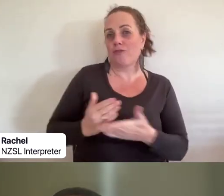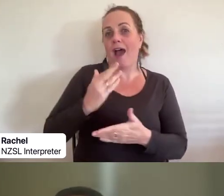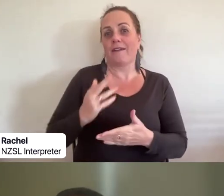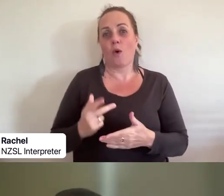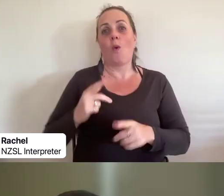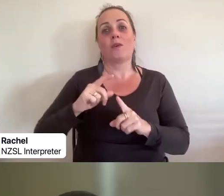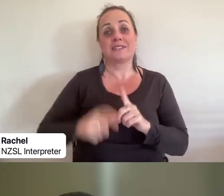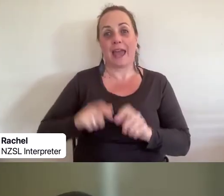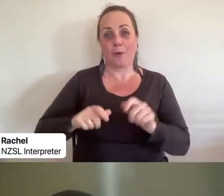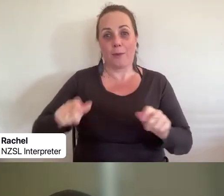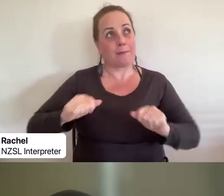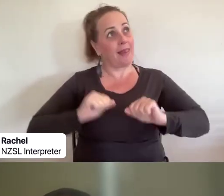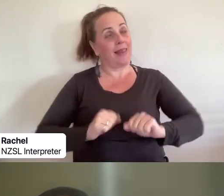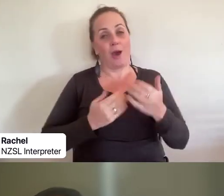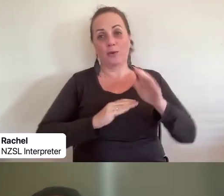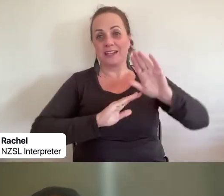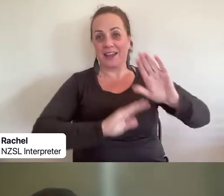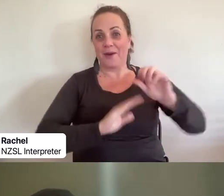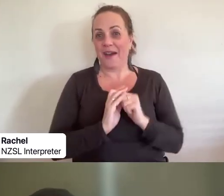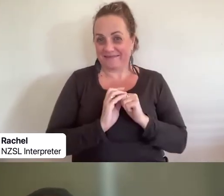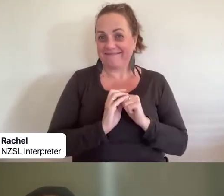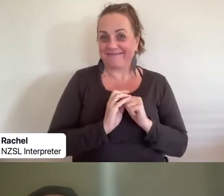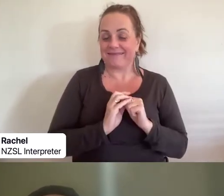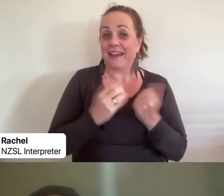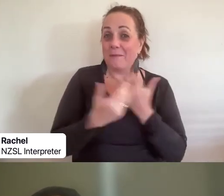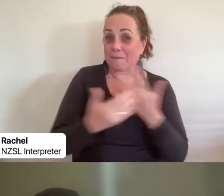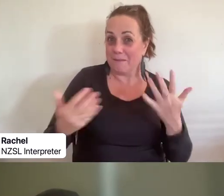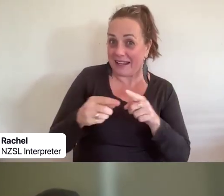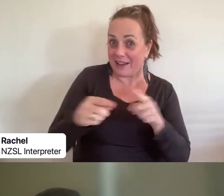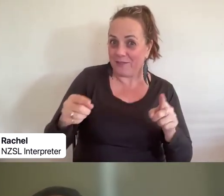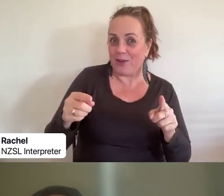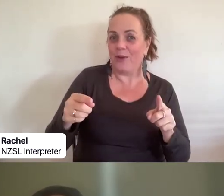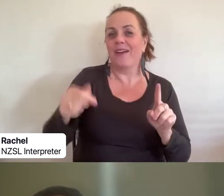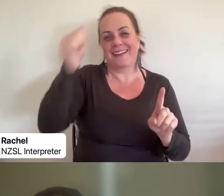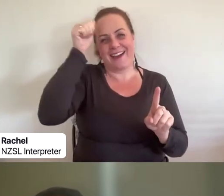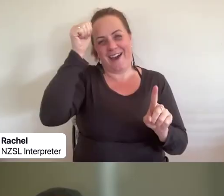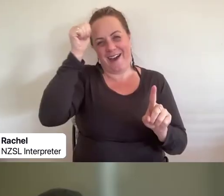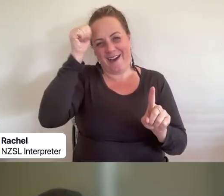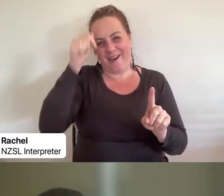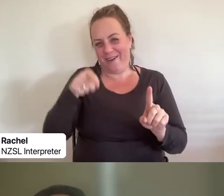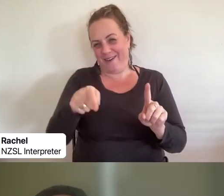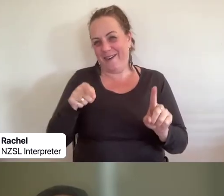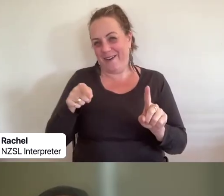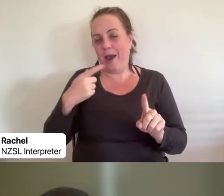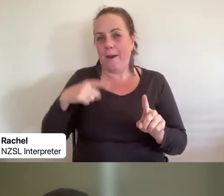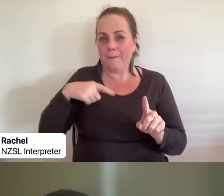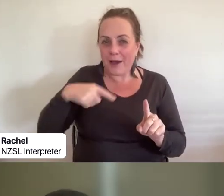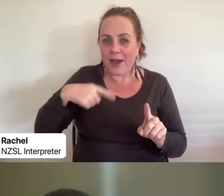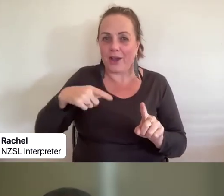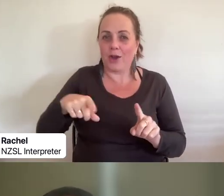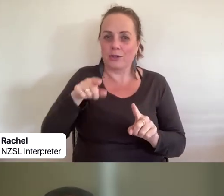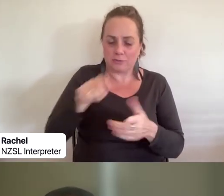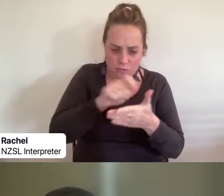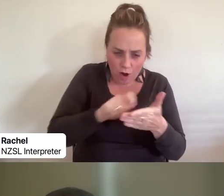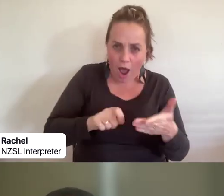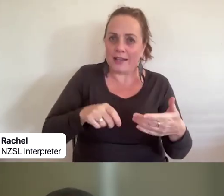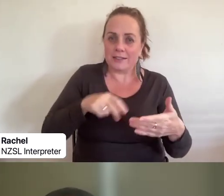in Aotearoa. Many of you will know her from her thought provoking writing and commentary,